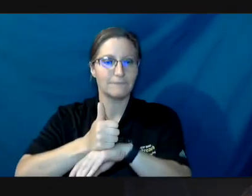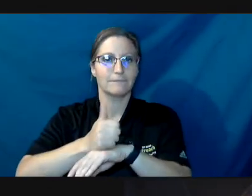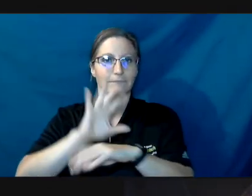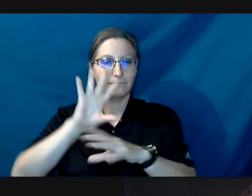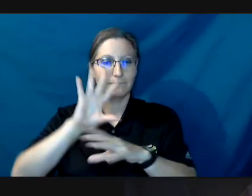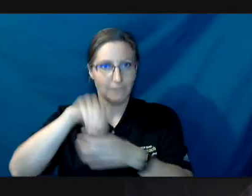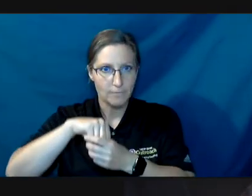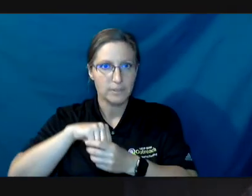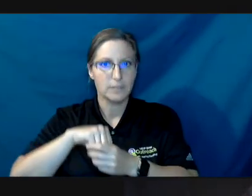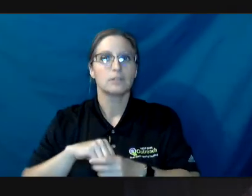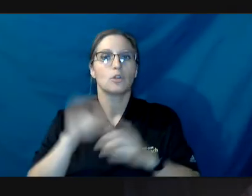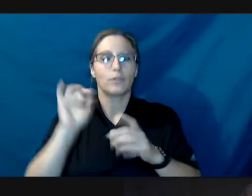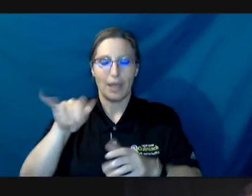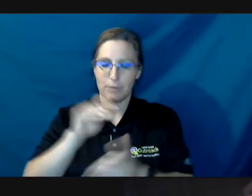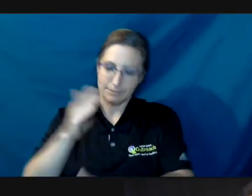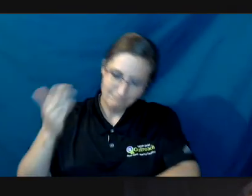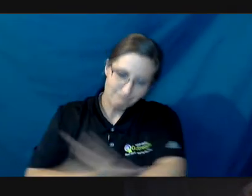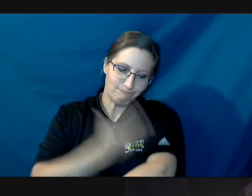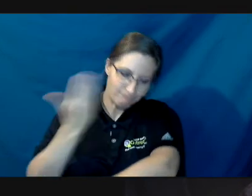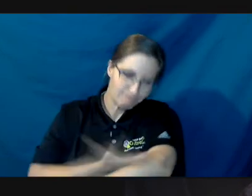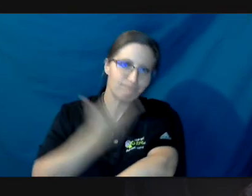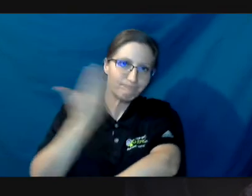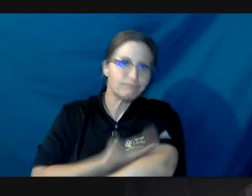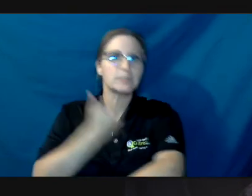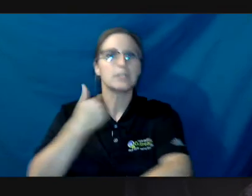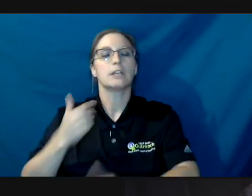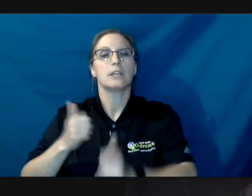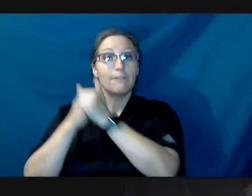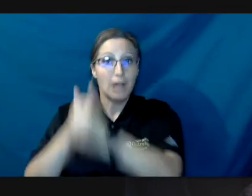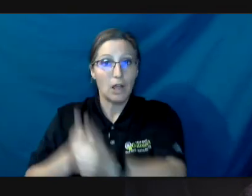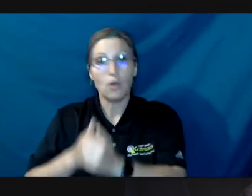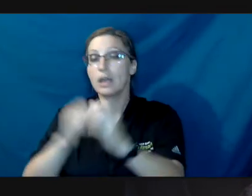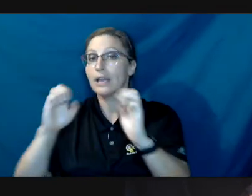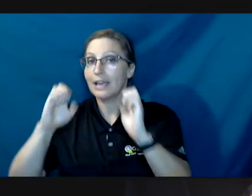It was revamped to really follow educator effectiveness